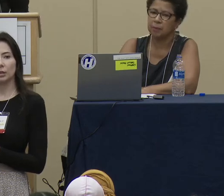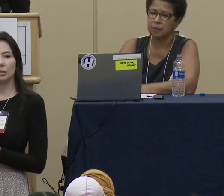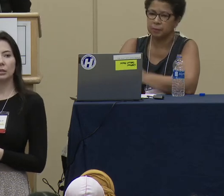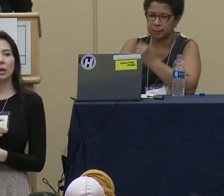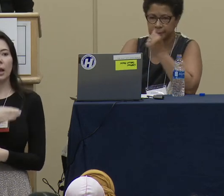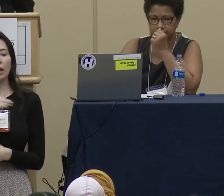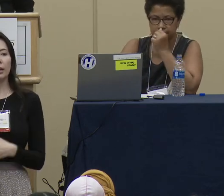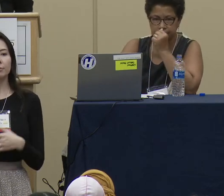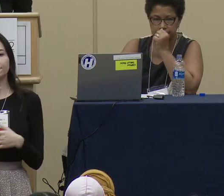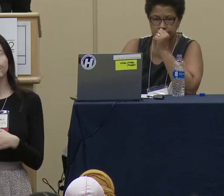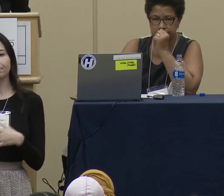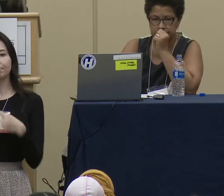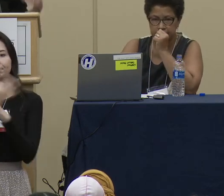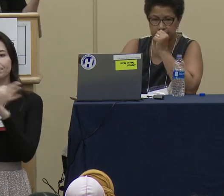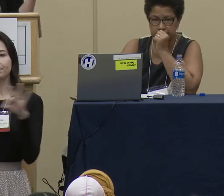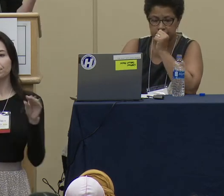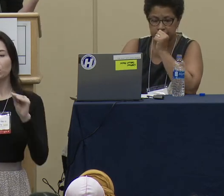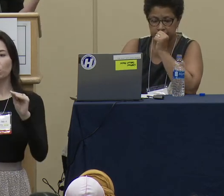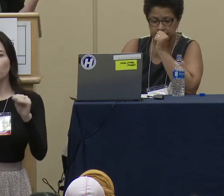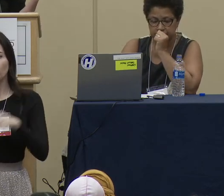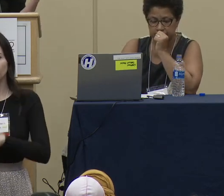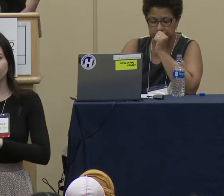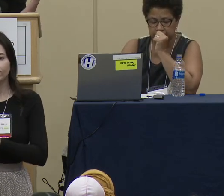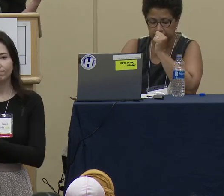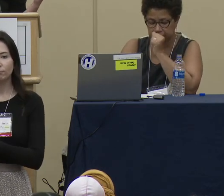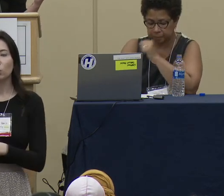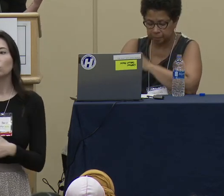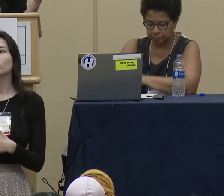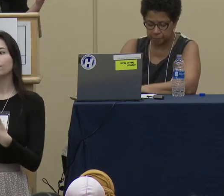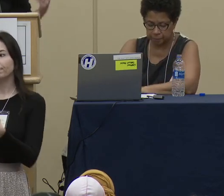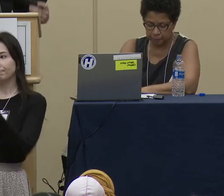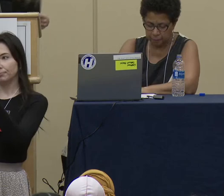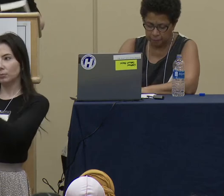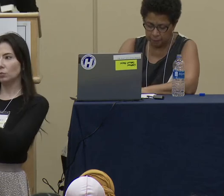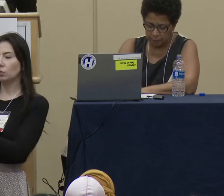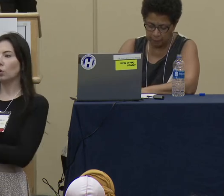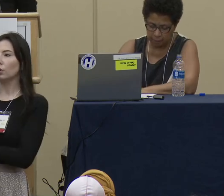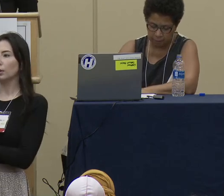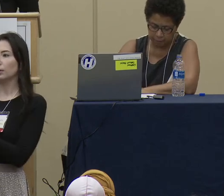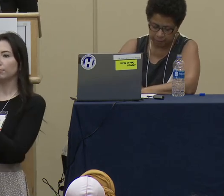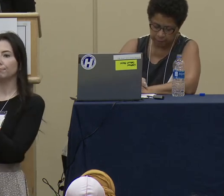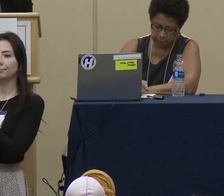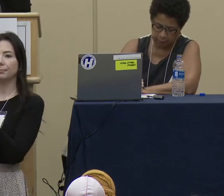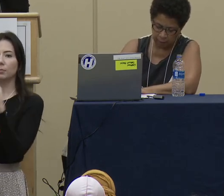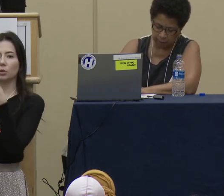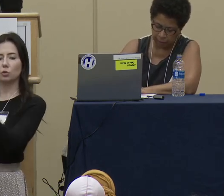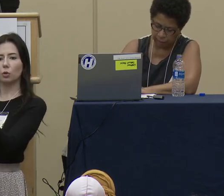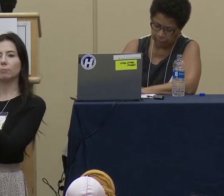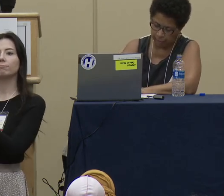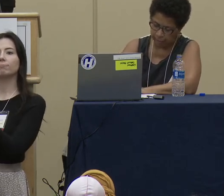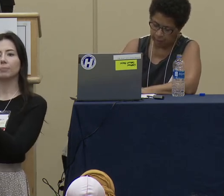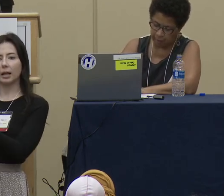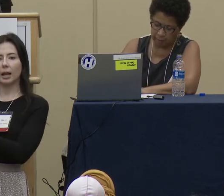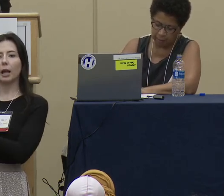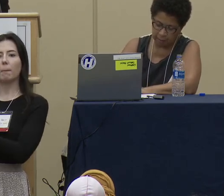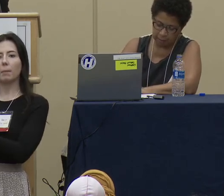the 21st century Century. " Also one of my favorites is your book on Ella Baker, which I believe we also have in the